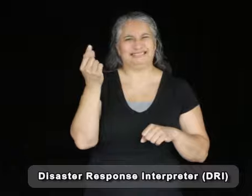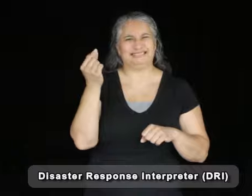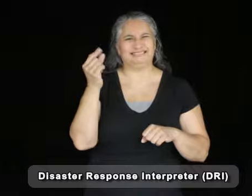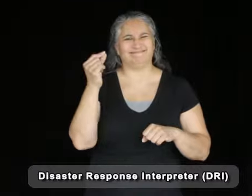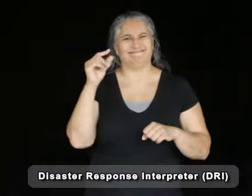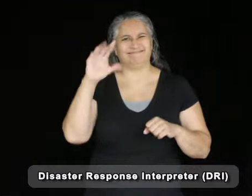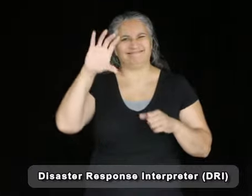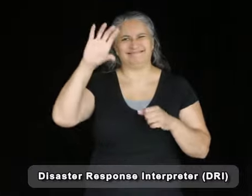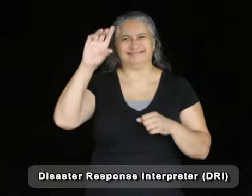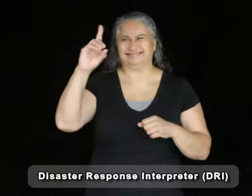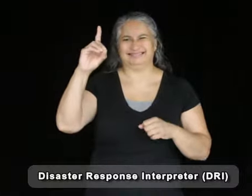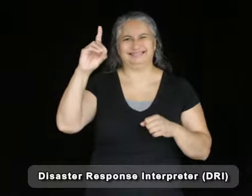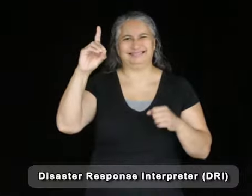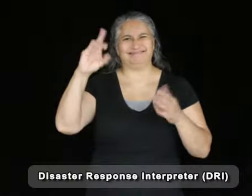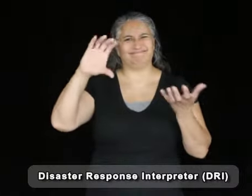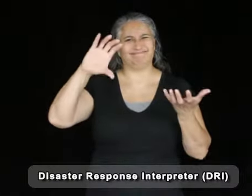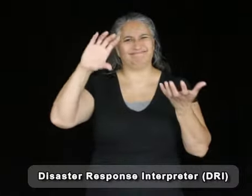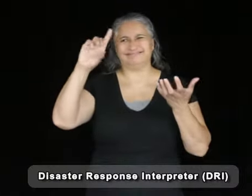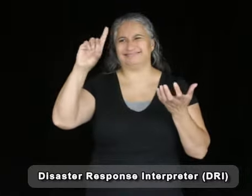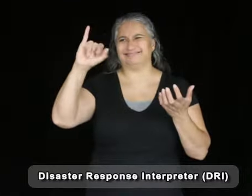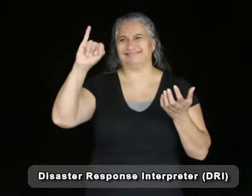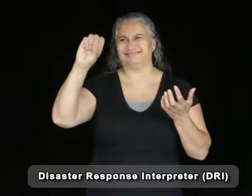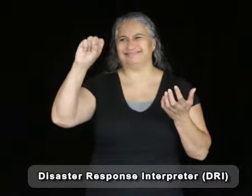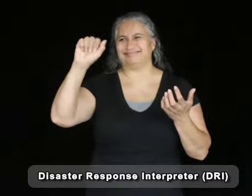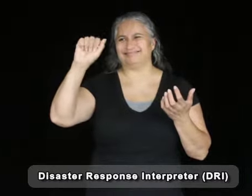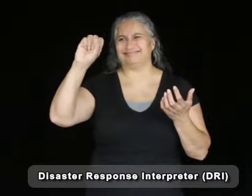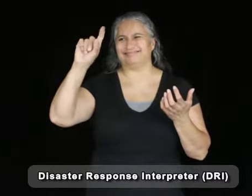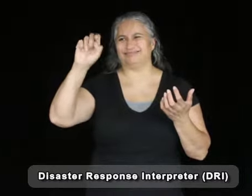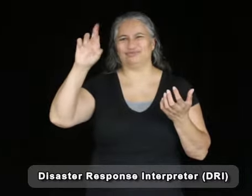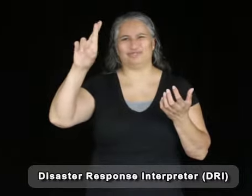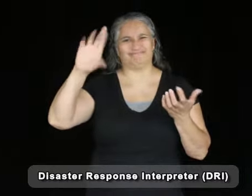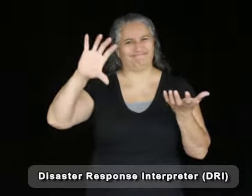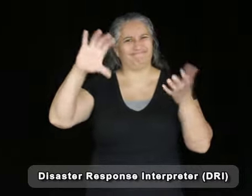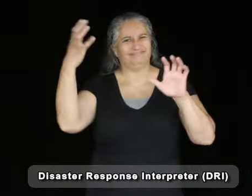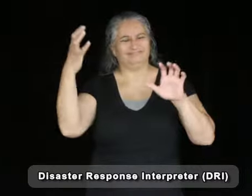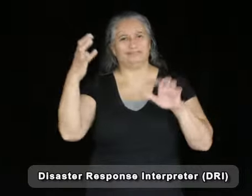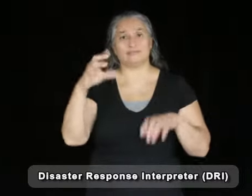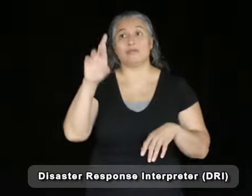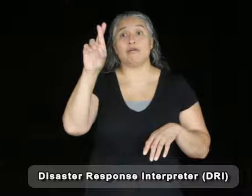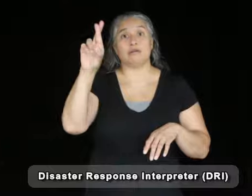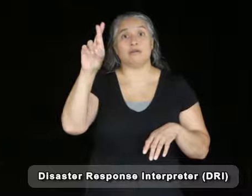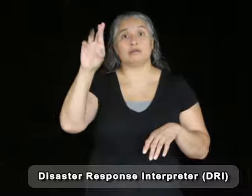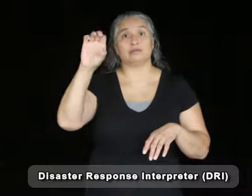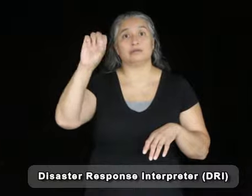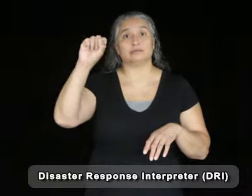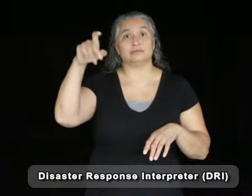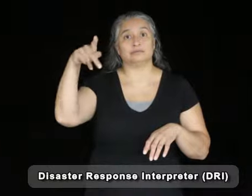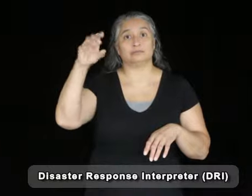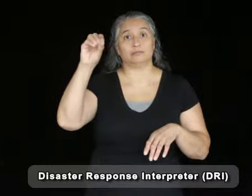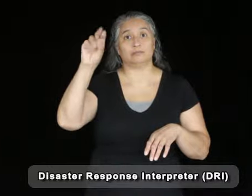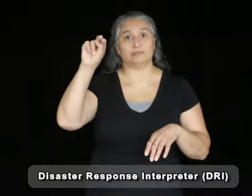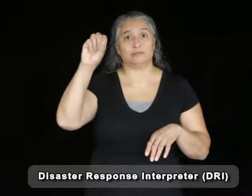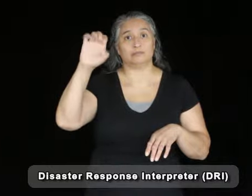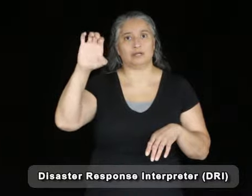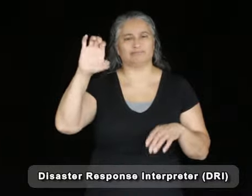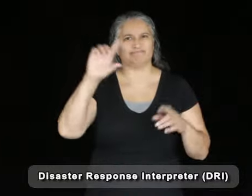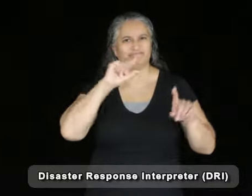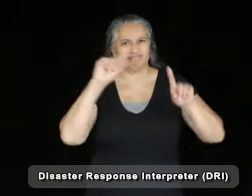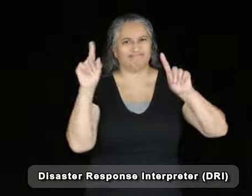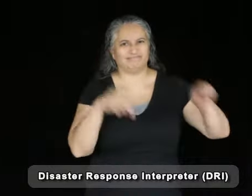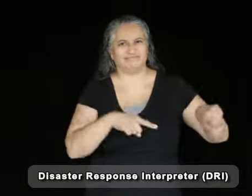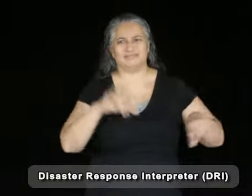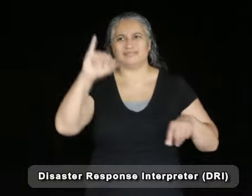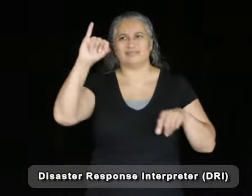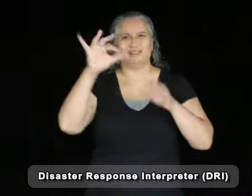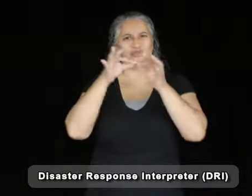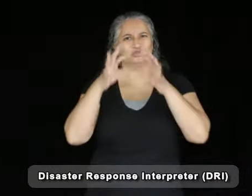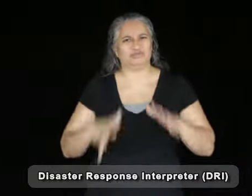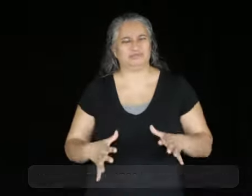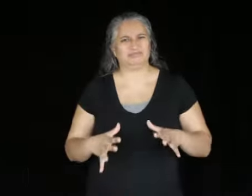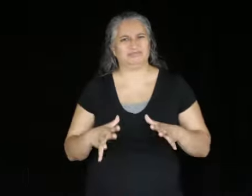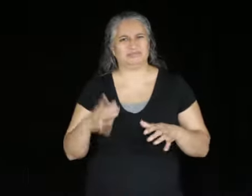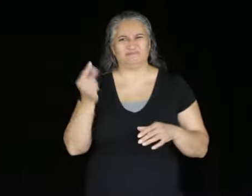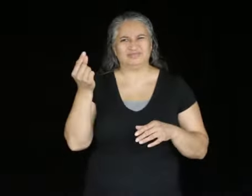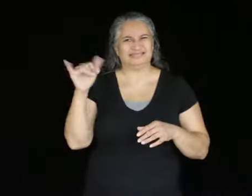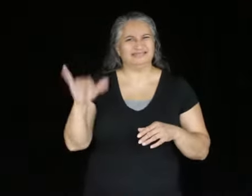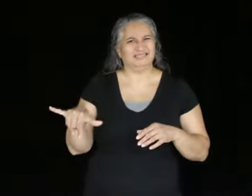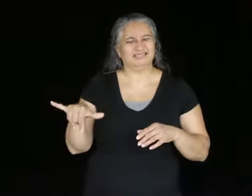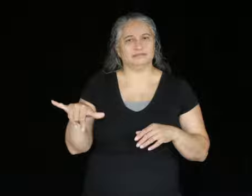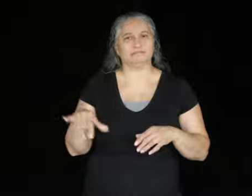What does a Disaster Response Interpreter do?